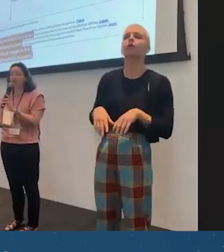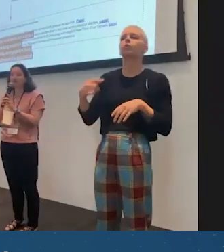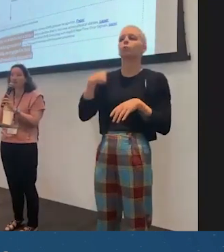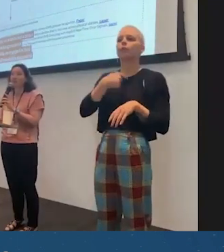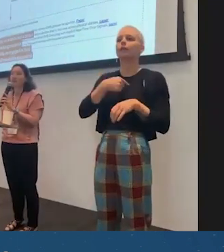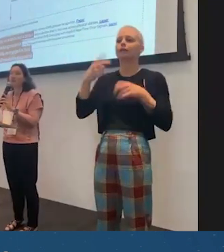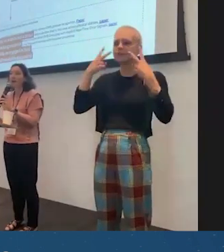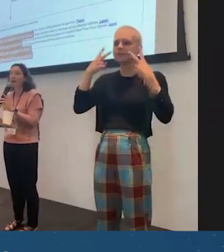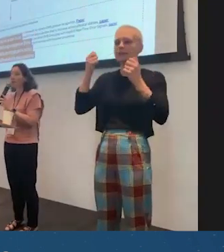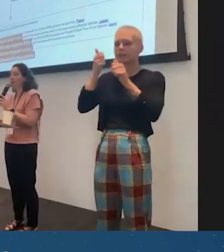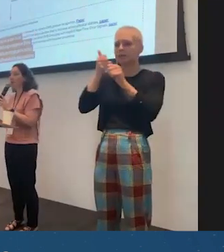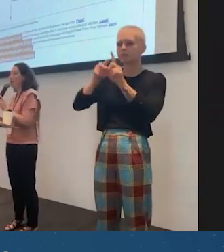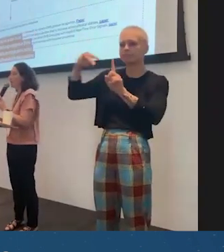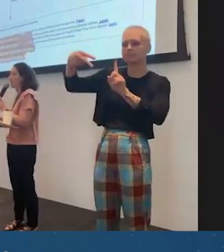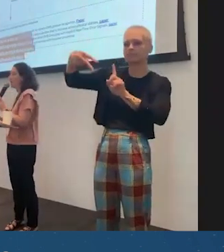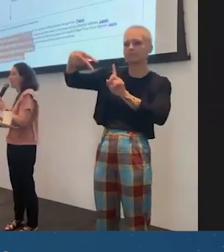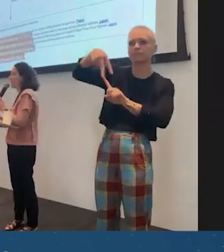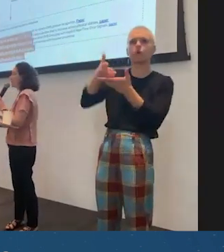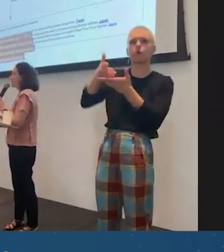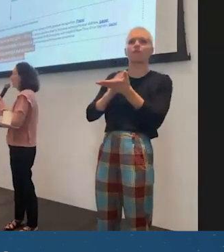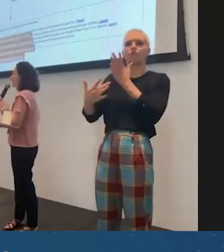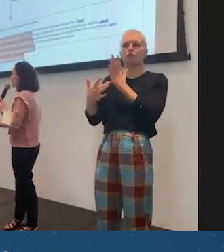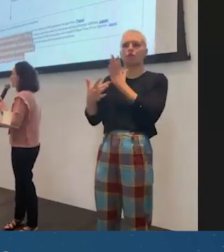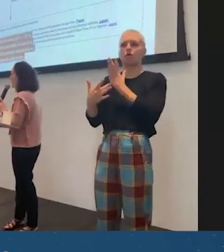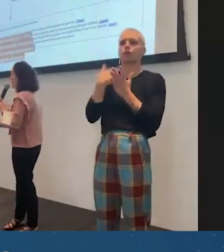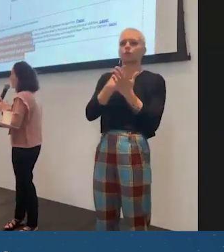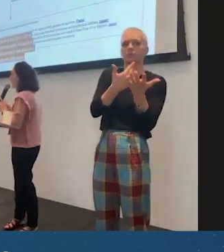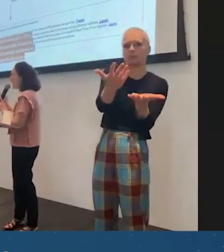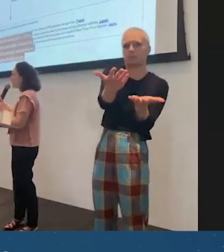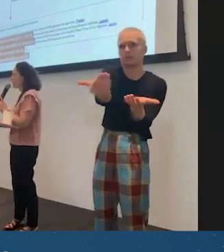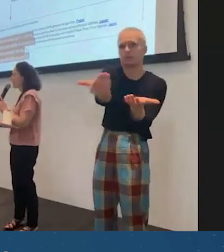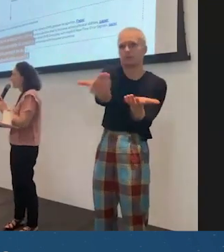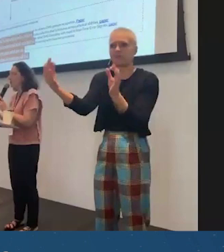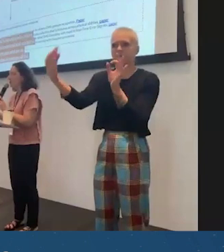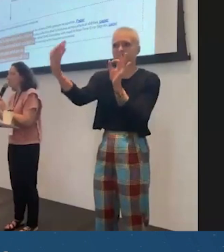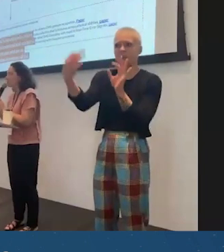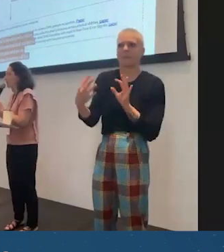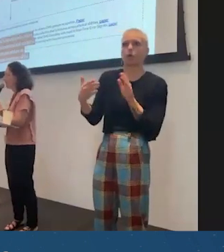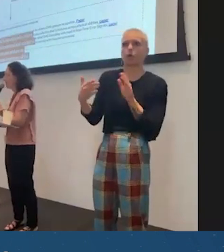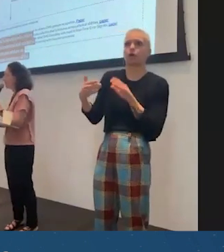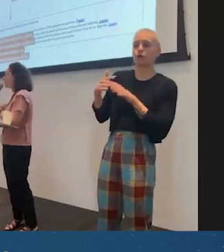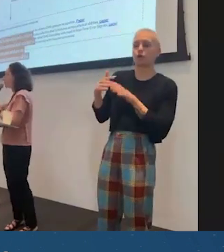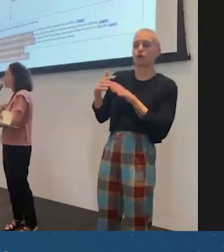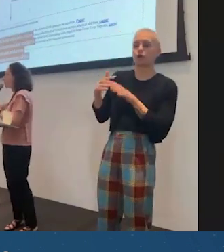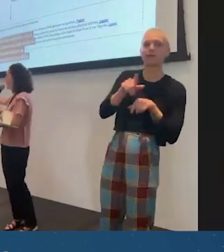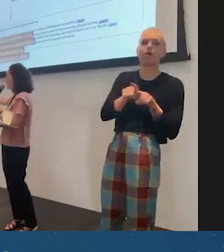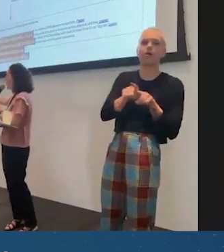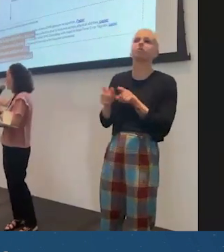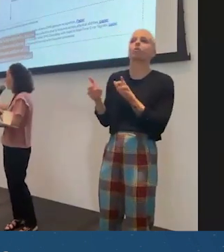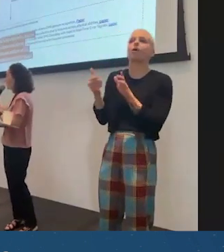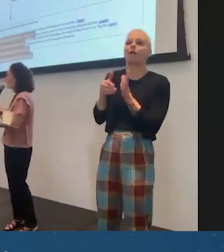to solicit feedback early and often. So the idea being, as I think was spoken to in multiple of the speakers